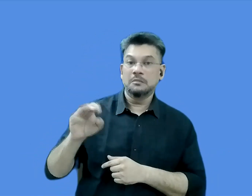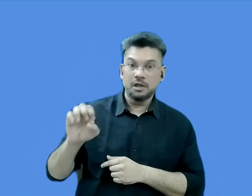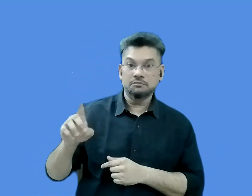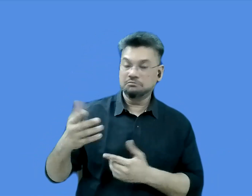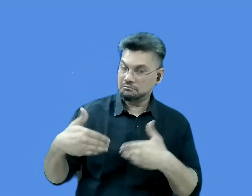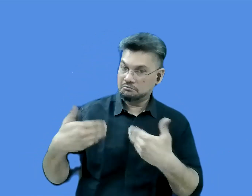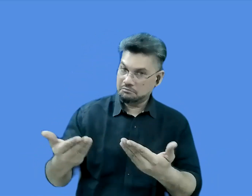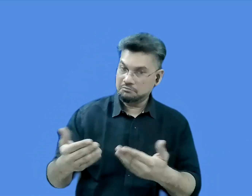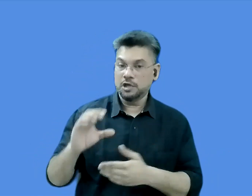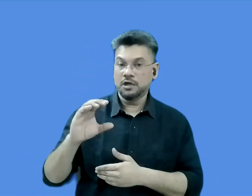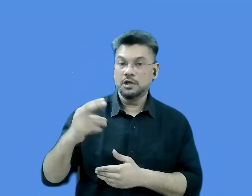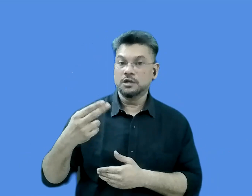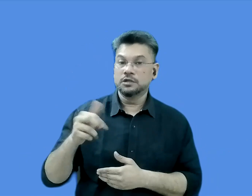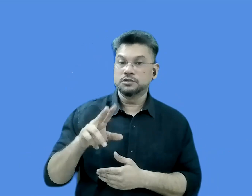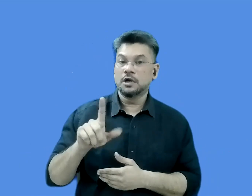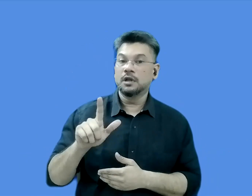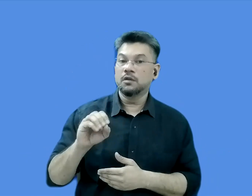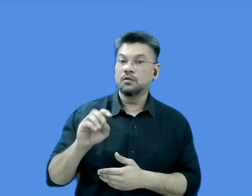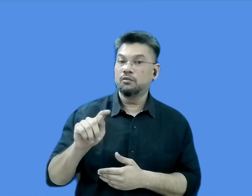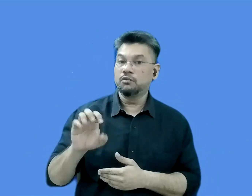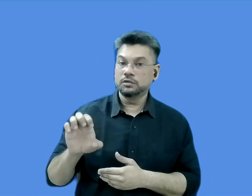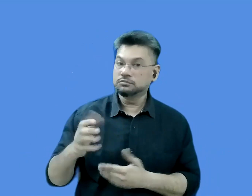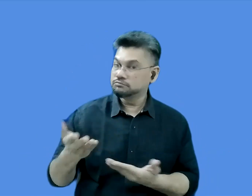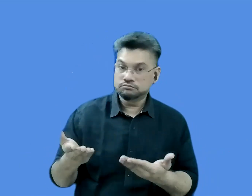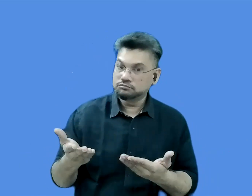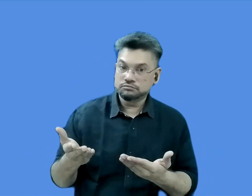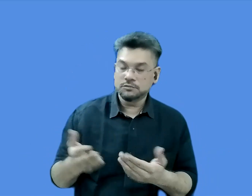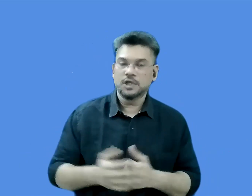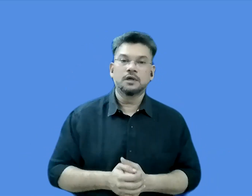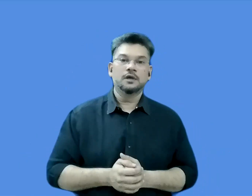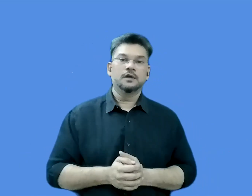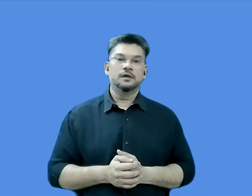Ahmed Ghanem and Charlotte Axelsson for the first part of the question.